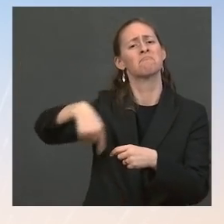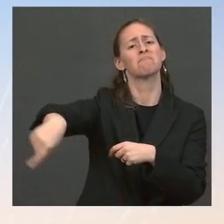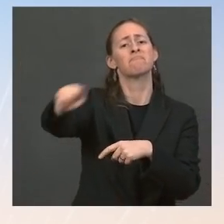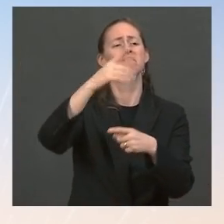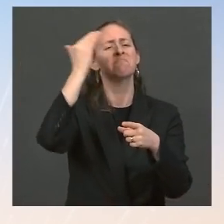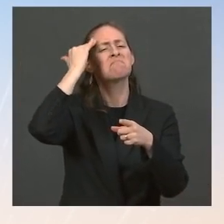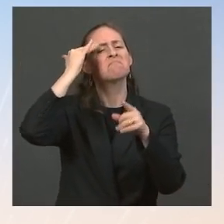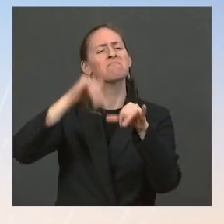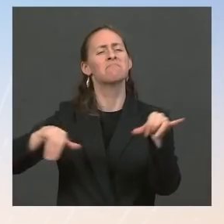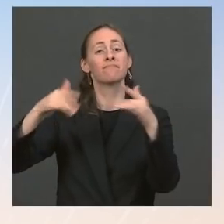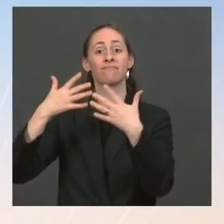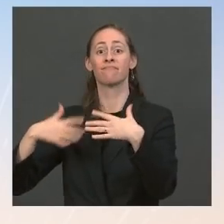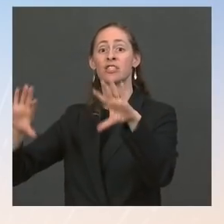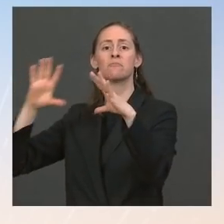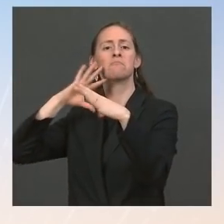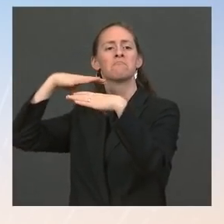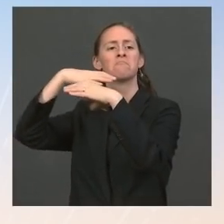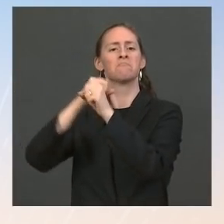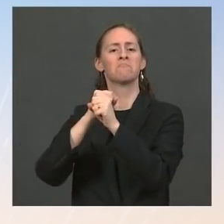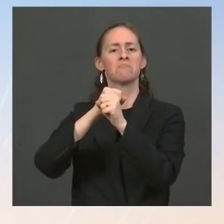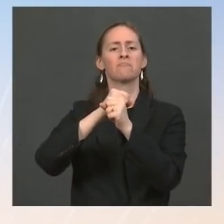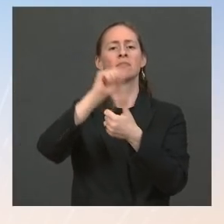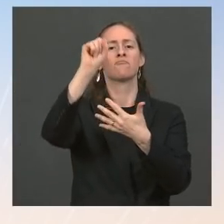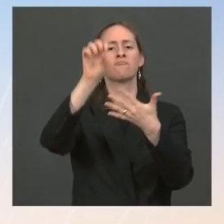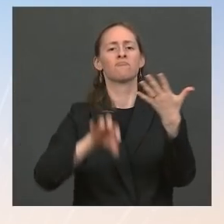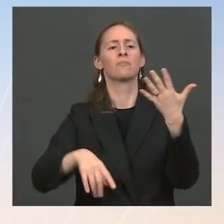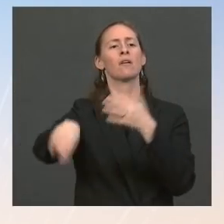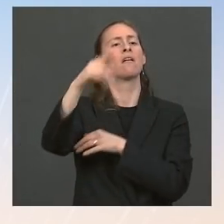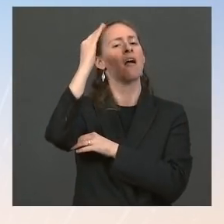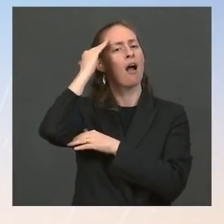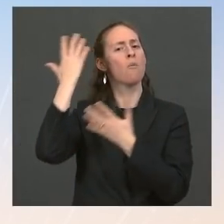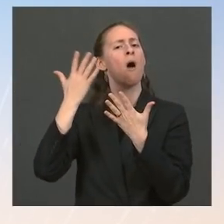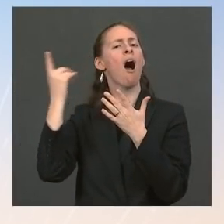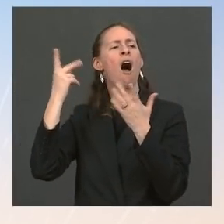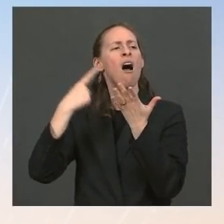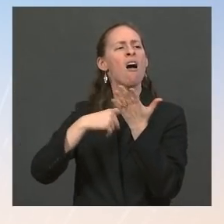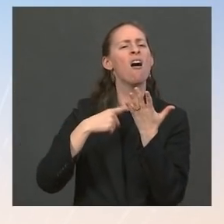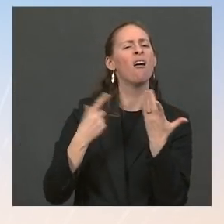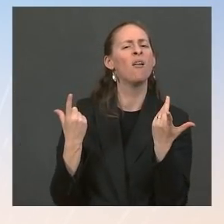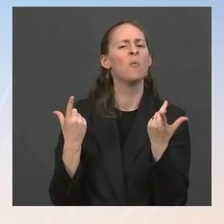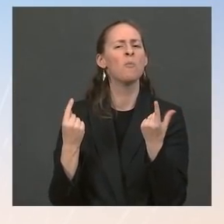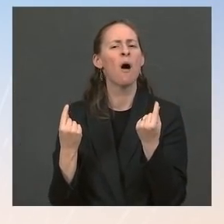about the topics that are discussed at this meeting. But beyond that, I don't have anything to preview.